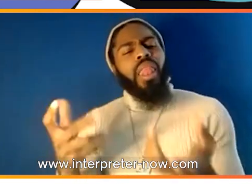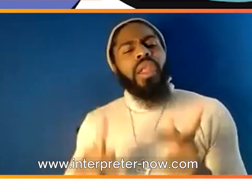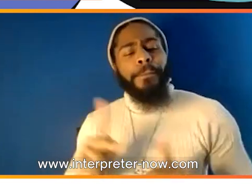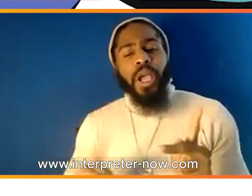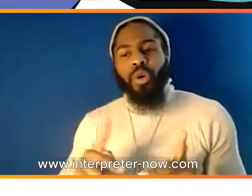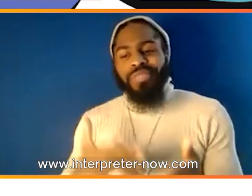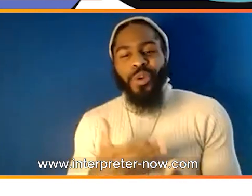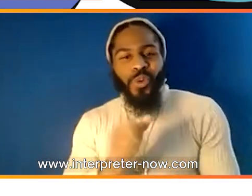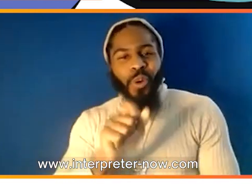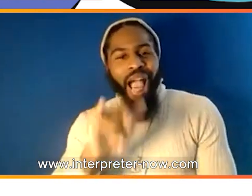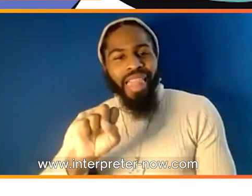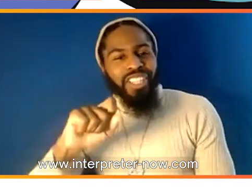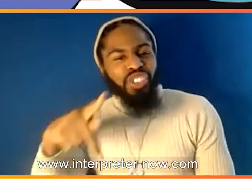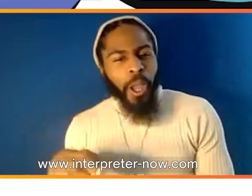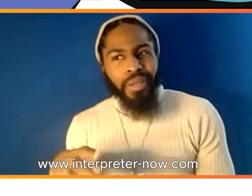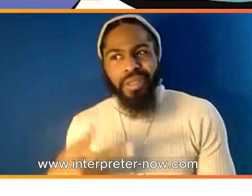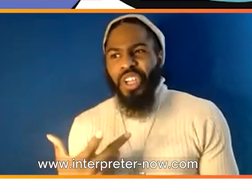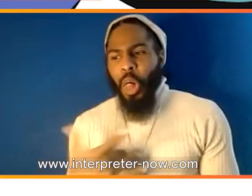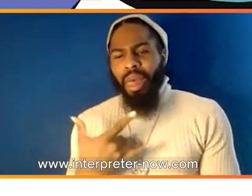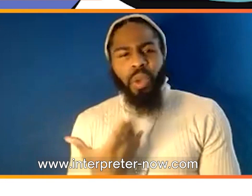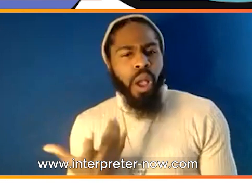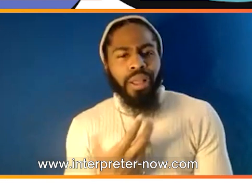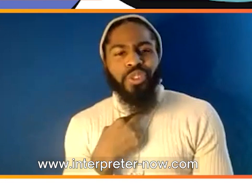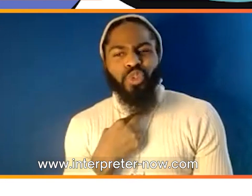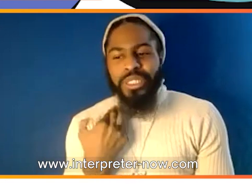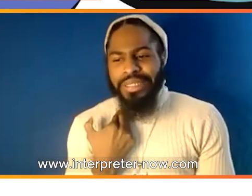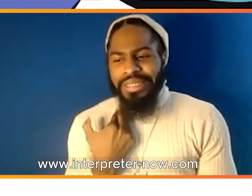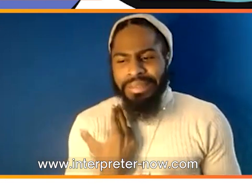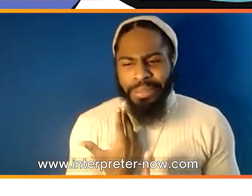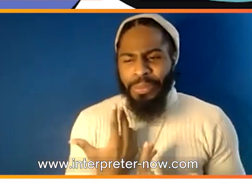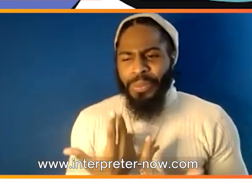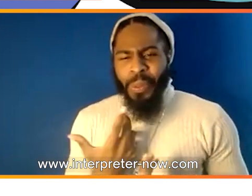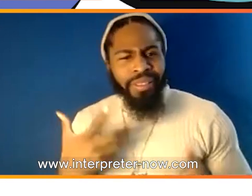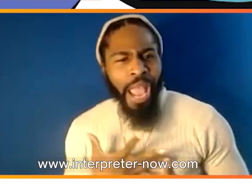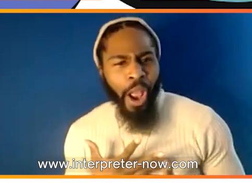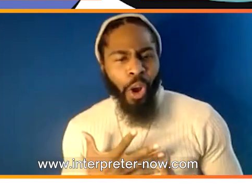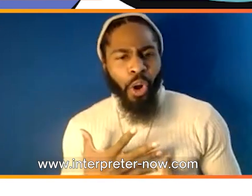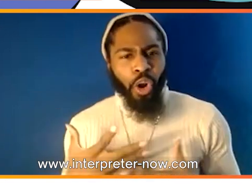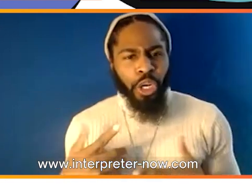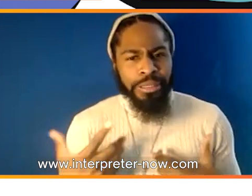for change. How do you feel like that has played out in your career?